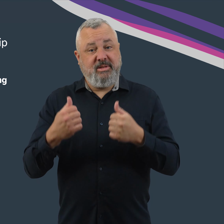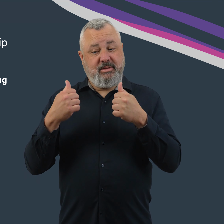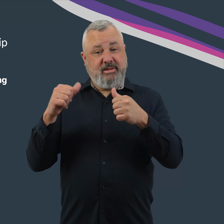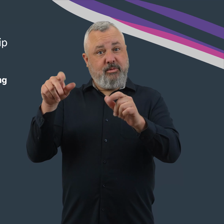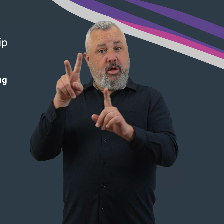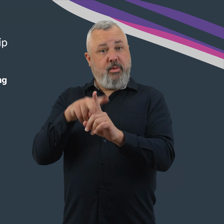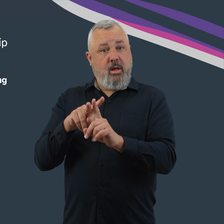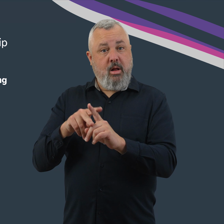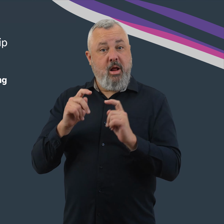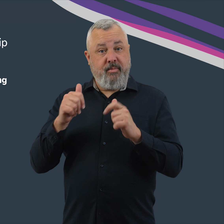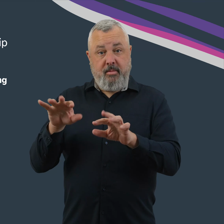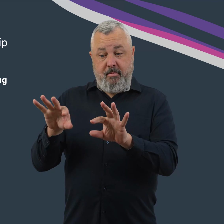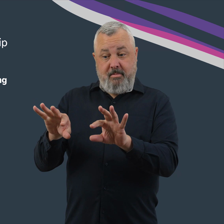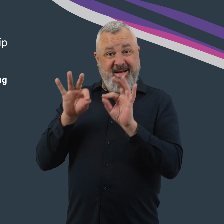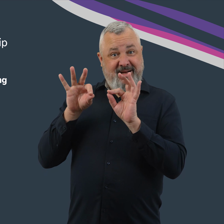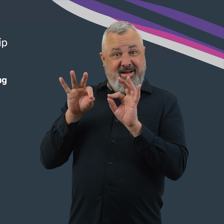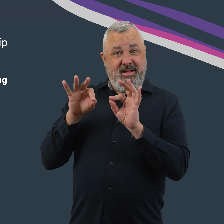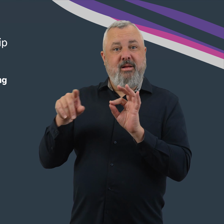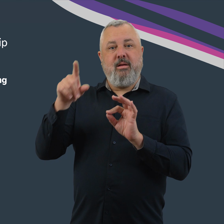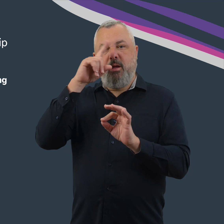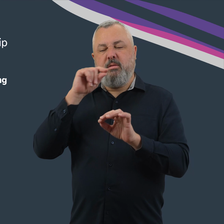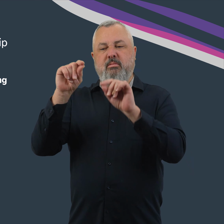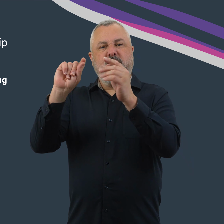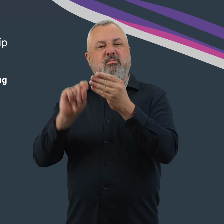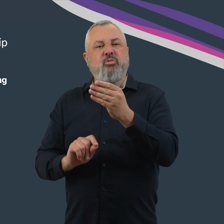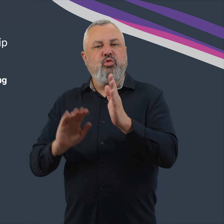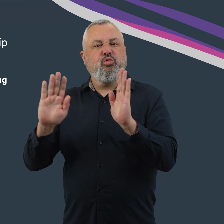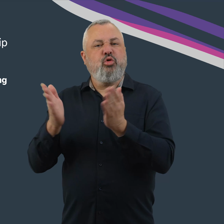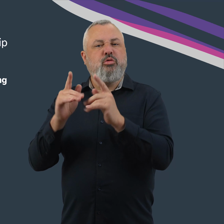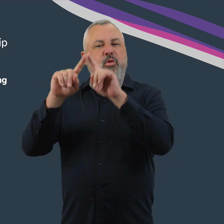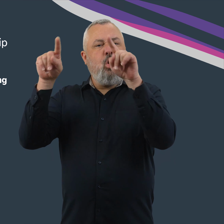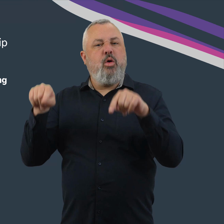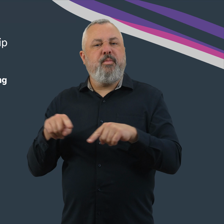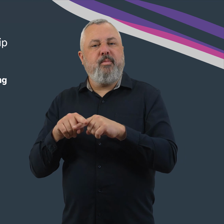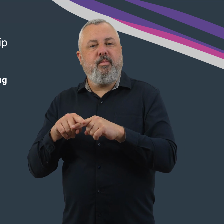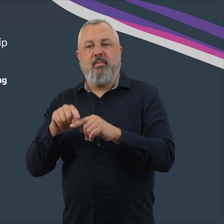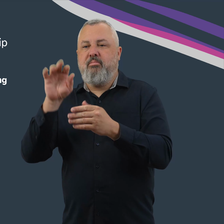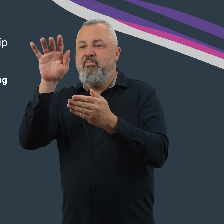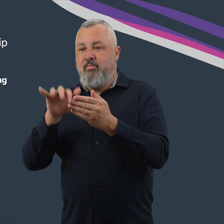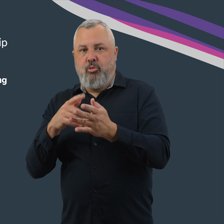Successful applicants can access these funds through a short application form after